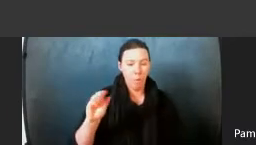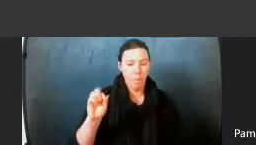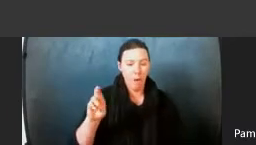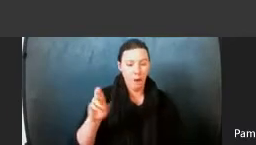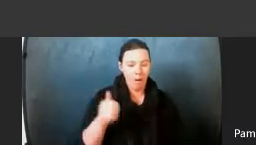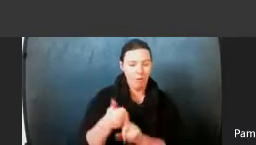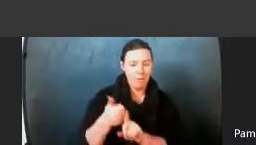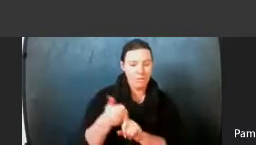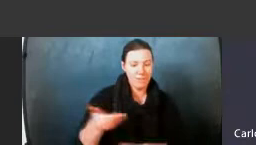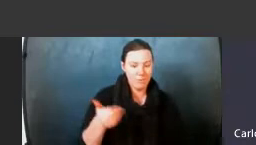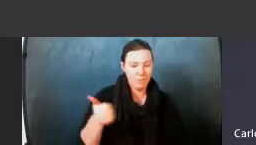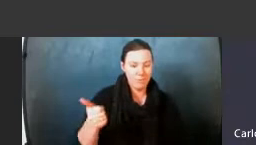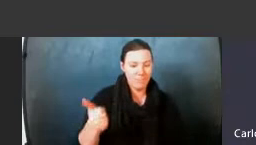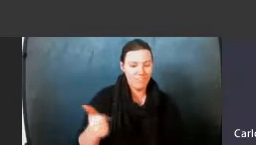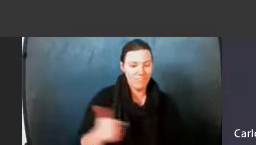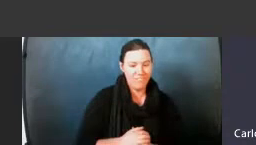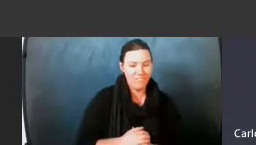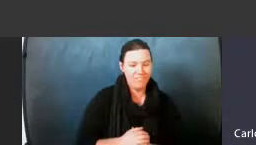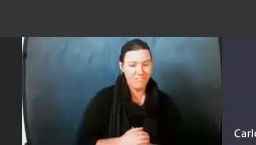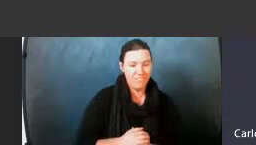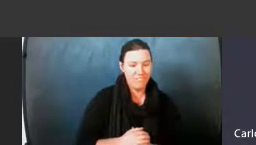[Male Listener] She's doing good. She's you know, she's making progress.